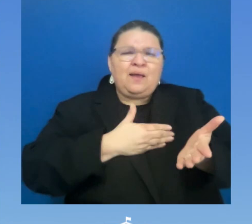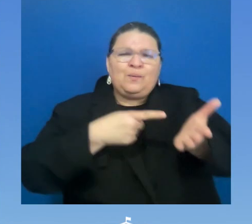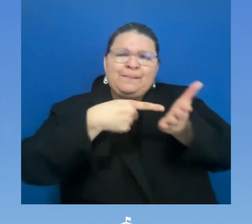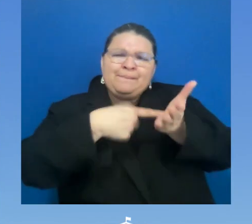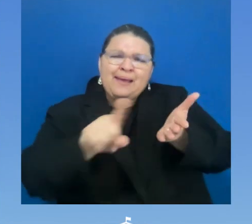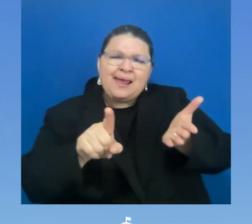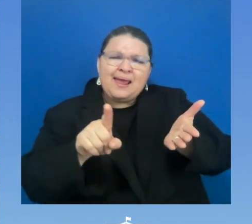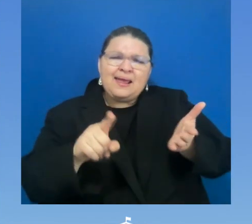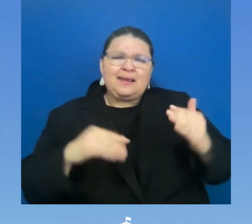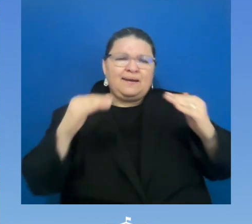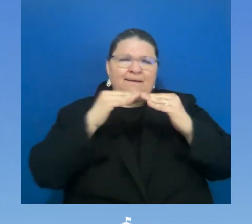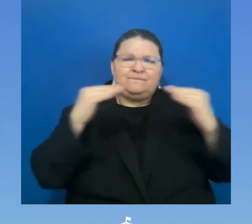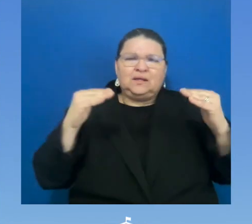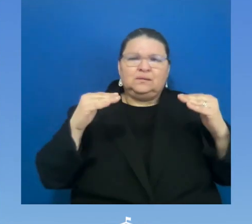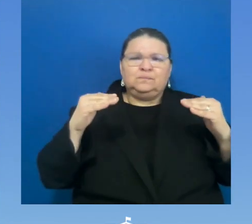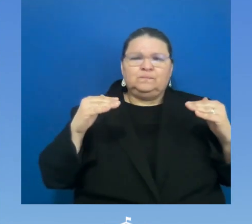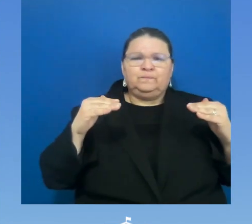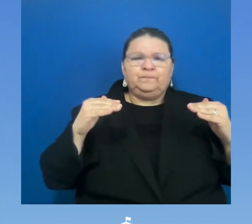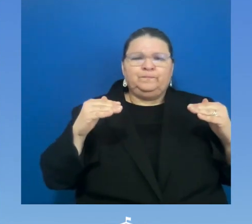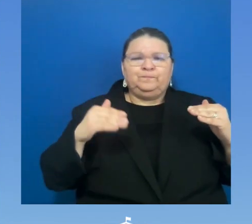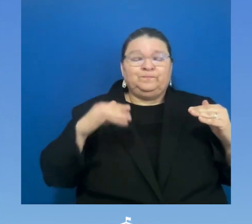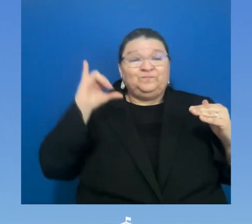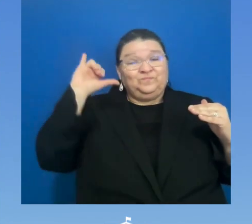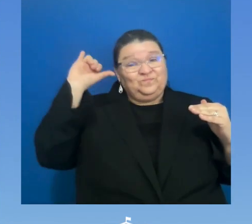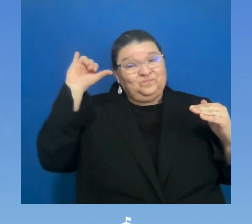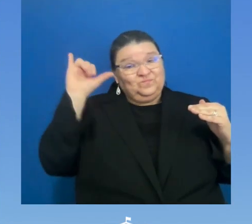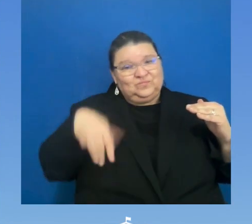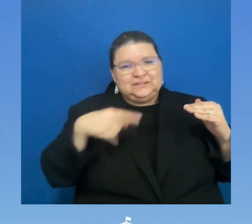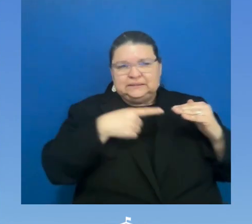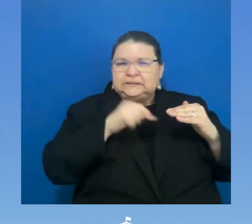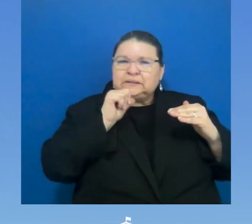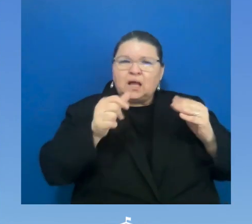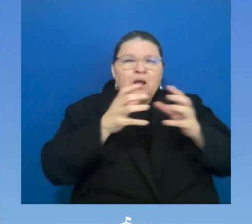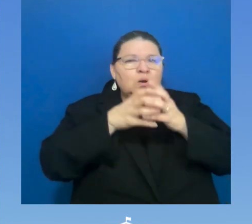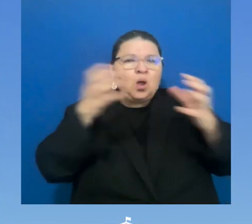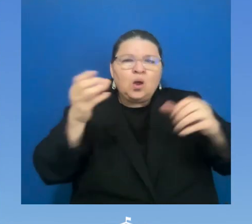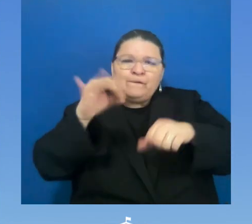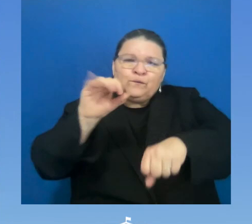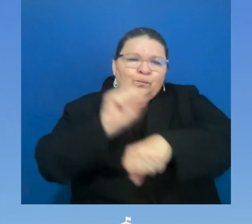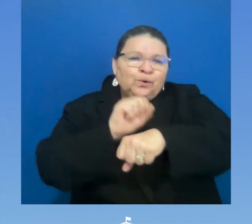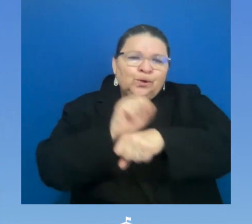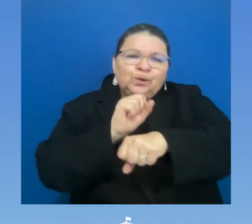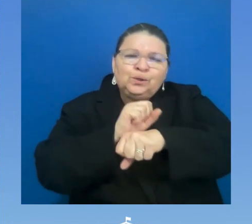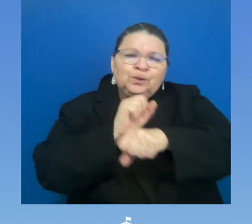So it doesn't take very much work to do that kind of query or that kind of ask the question of the data.